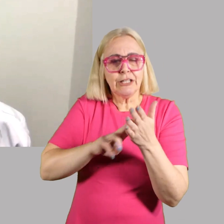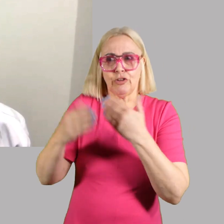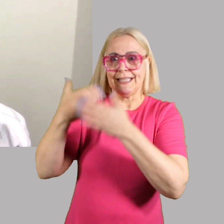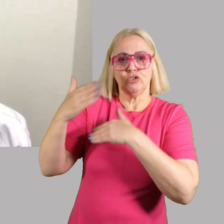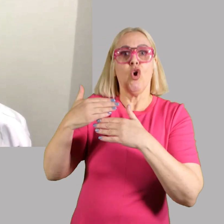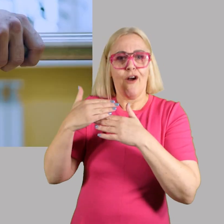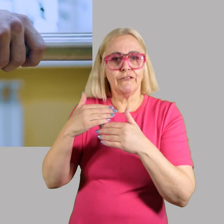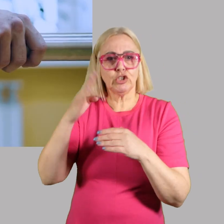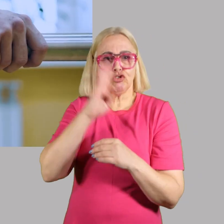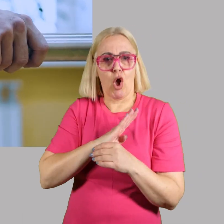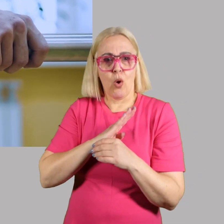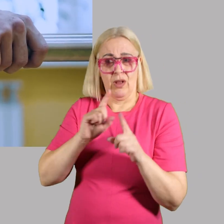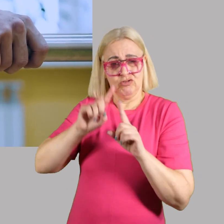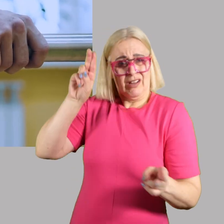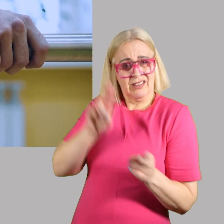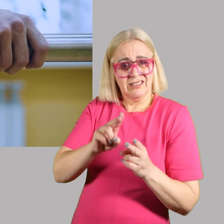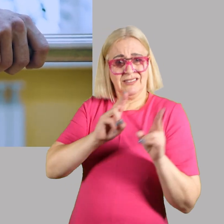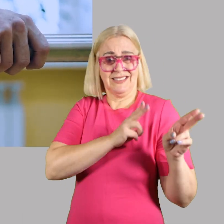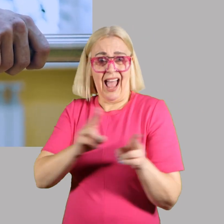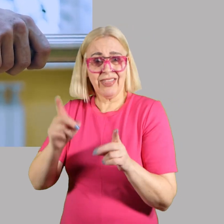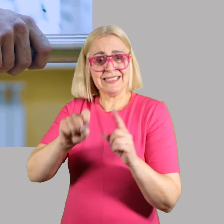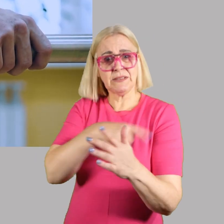reducing mortality and disability.